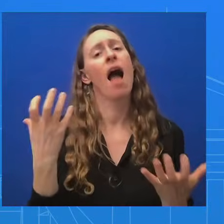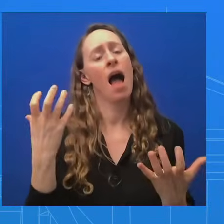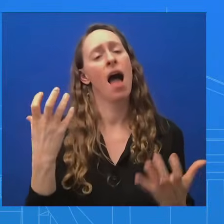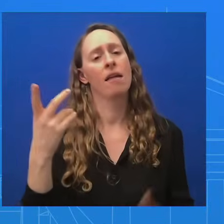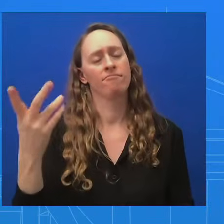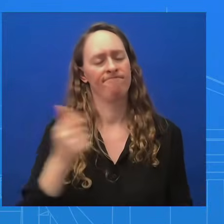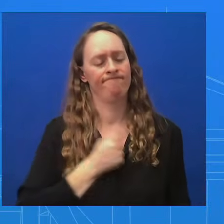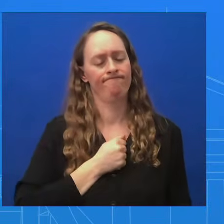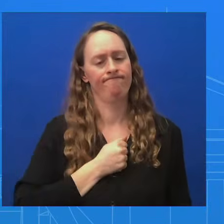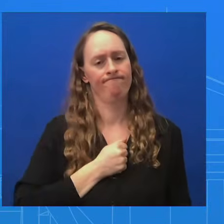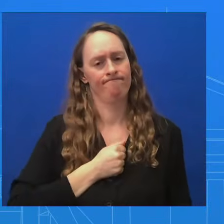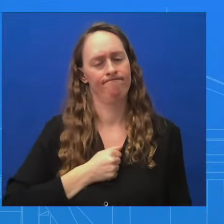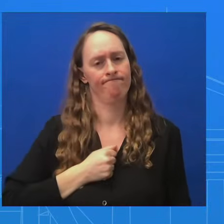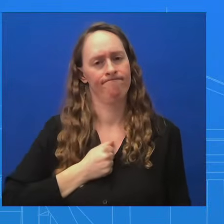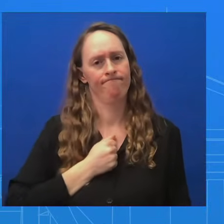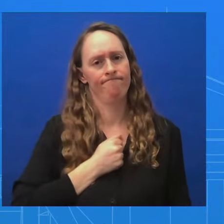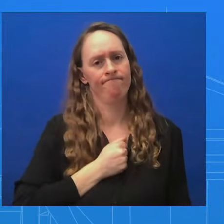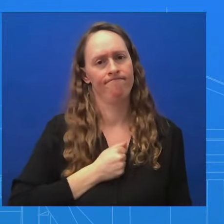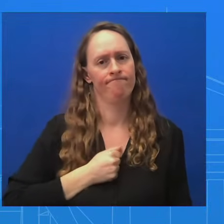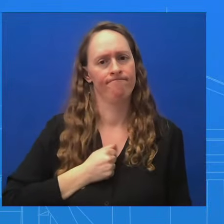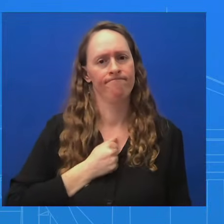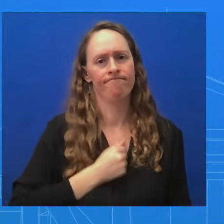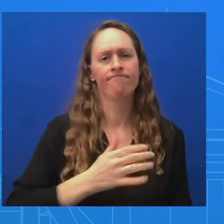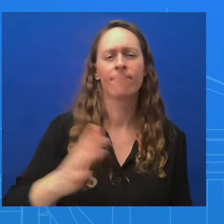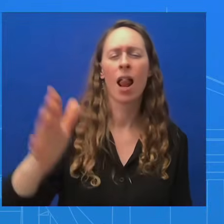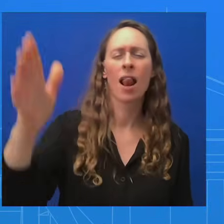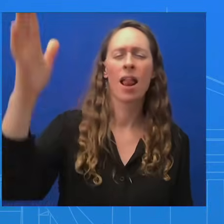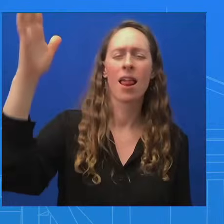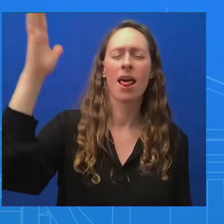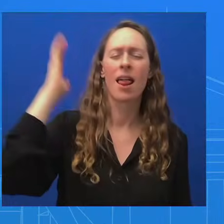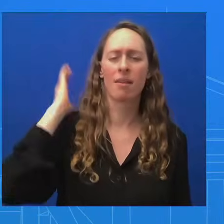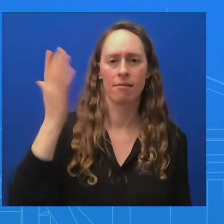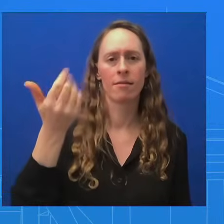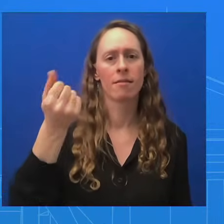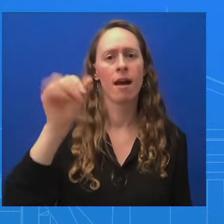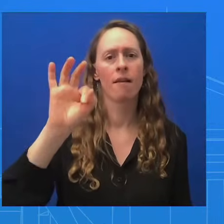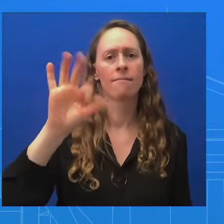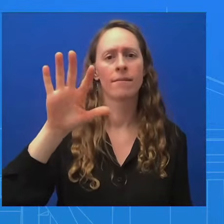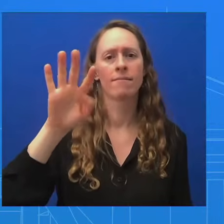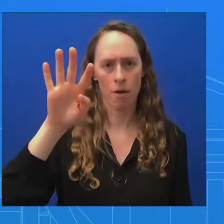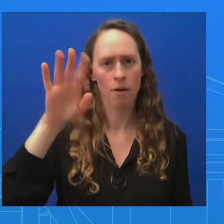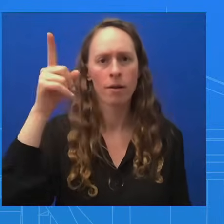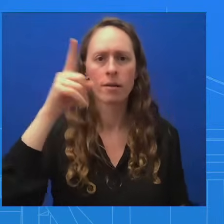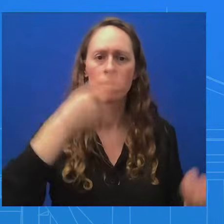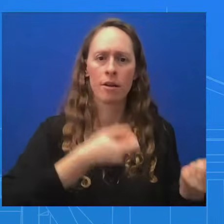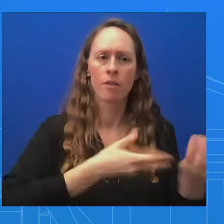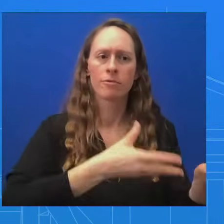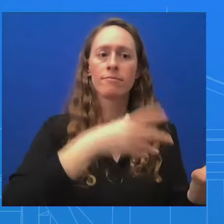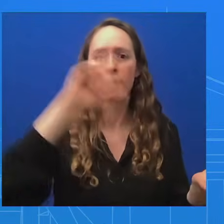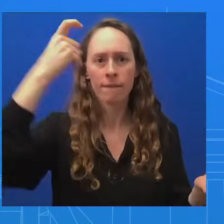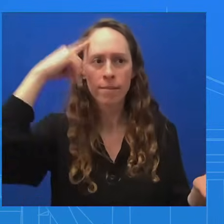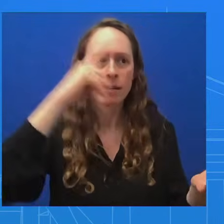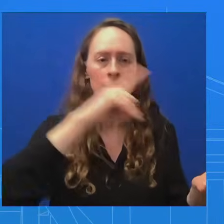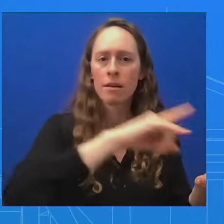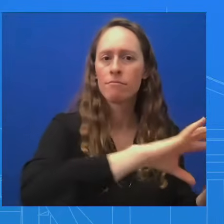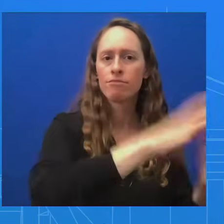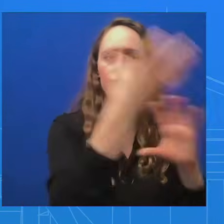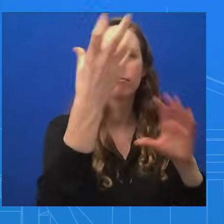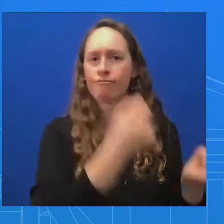Ms. Jean-Pierre: Okay. A couple more in the back. Go ahead, Jared. The Press: Thank you. So, on this call between the President and the Prime Minister, how much of it was focused on getting a better handle of,